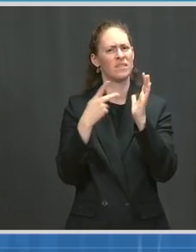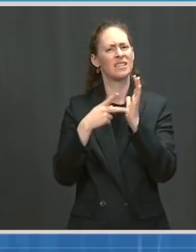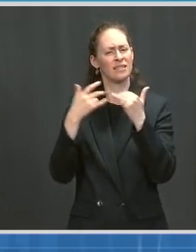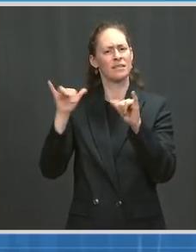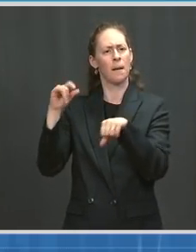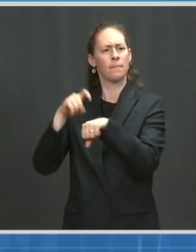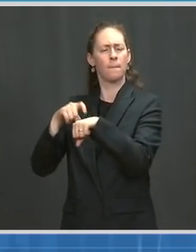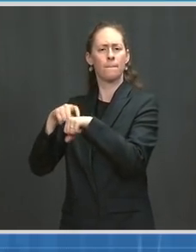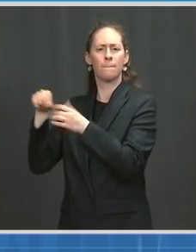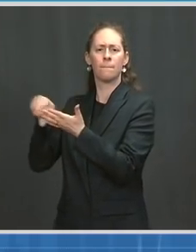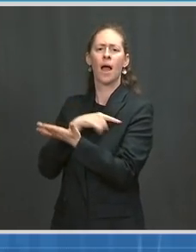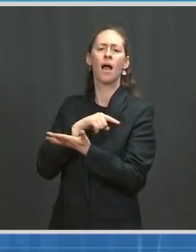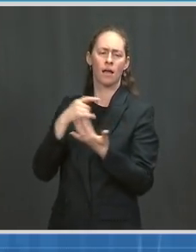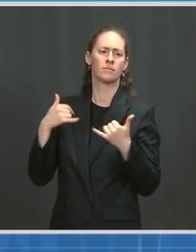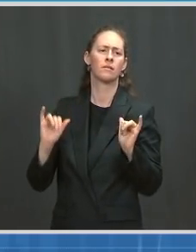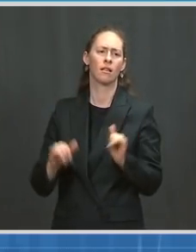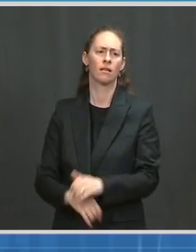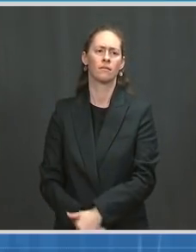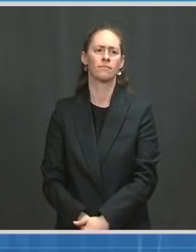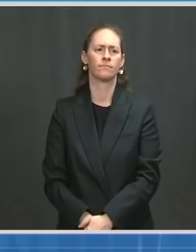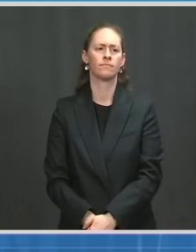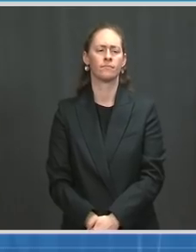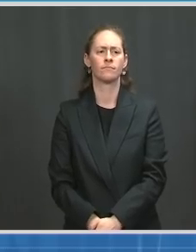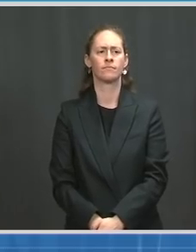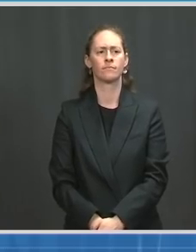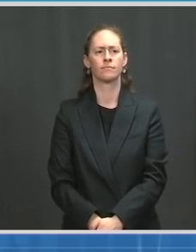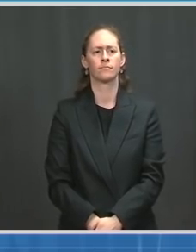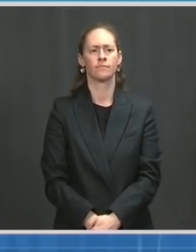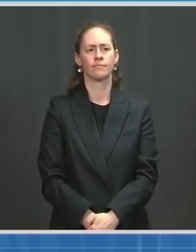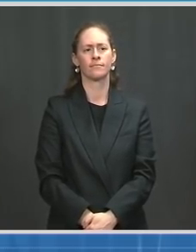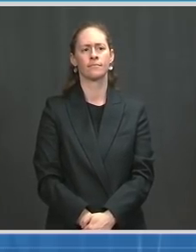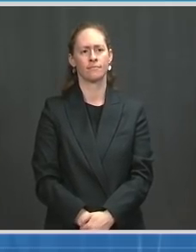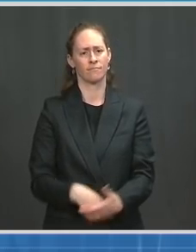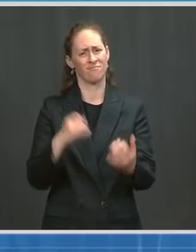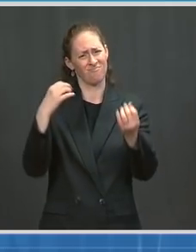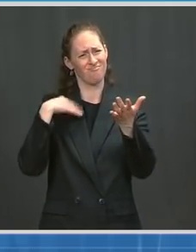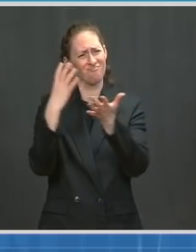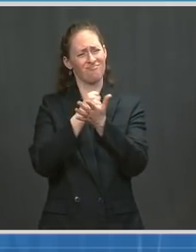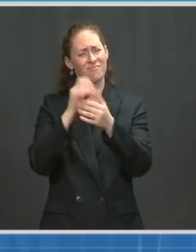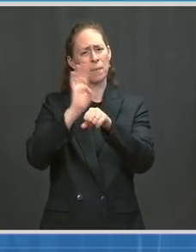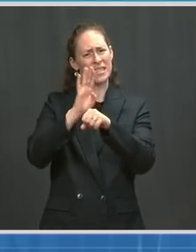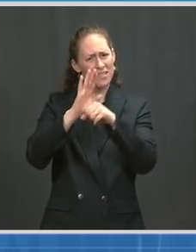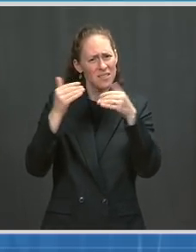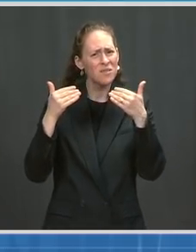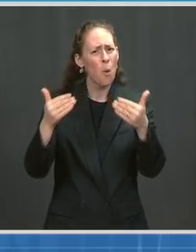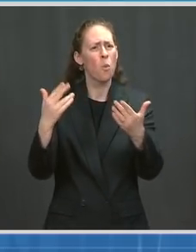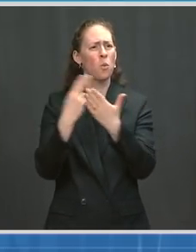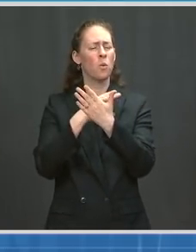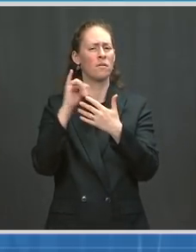We want people to know about this. We want businesses to take advantage of it. This next phase of the vaccination campaign was --